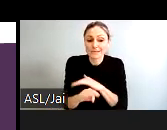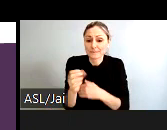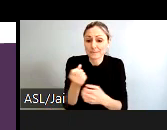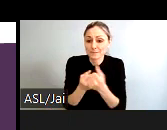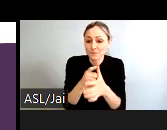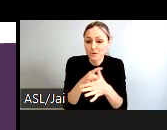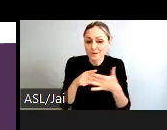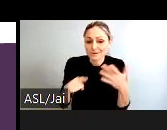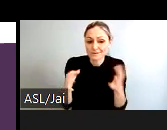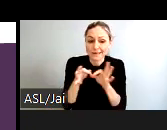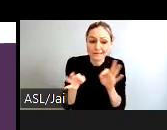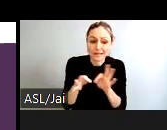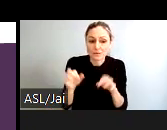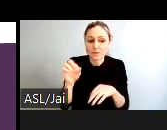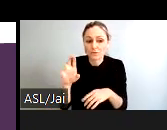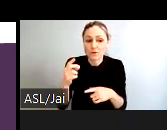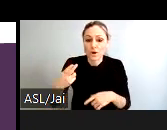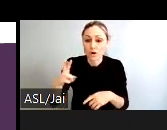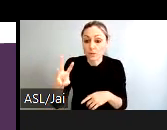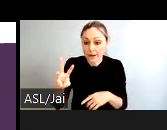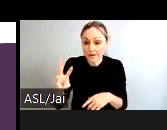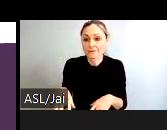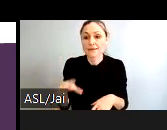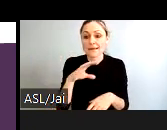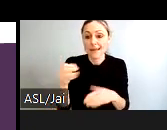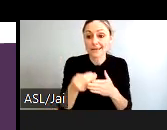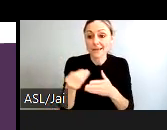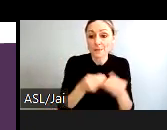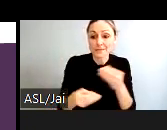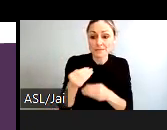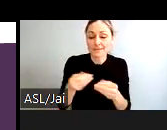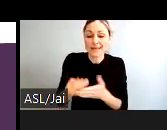language interpretation and hardware and compensation and reimbursement instructions.